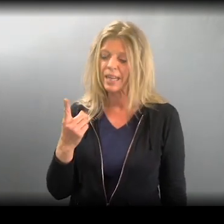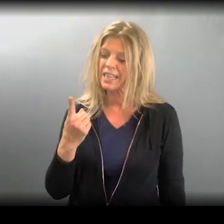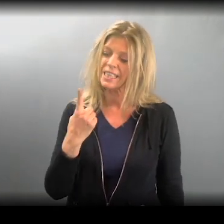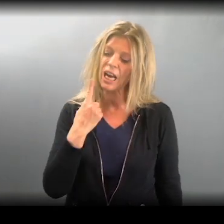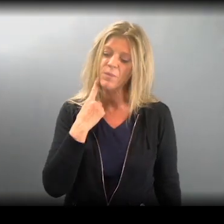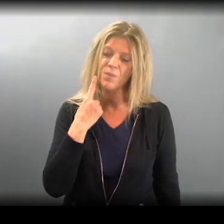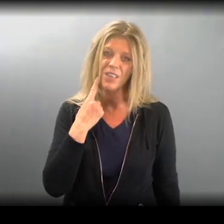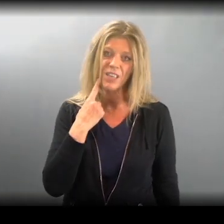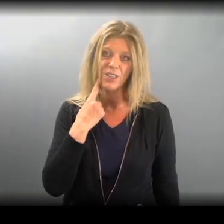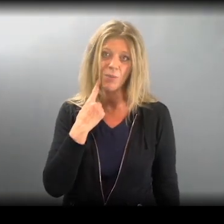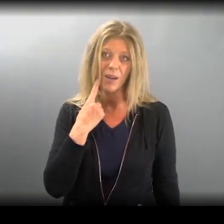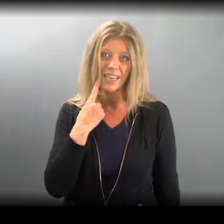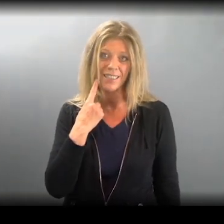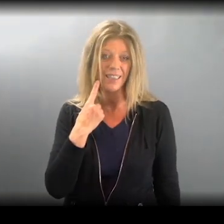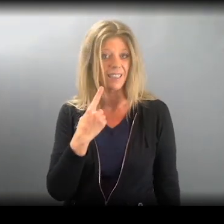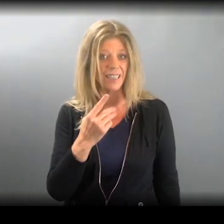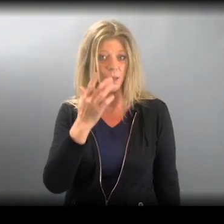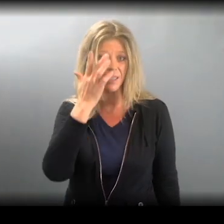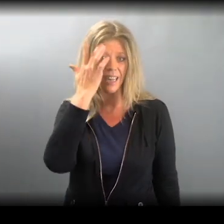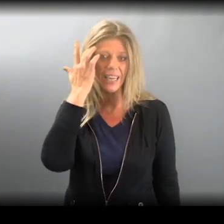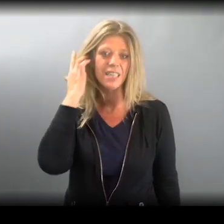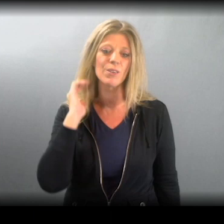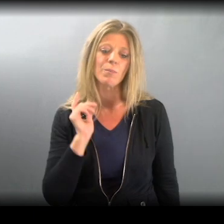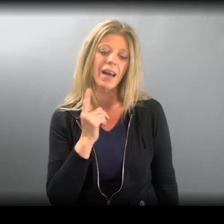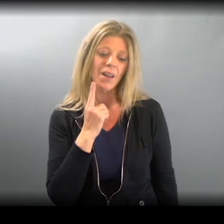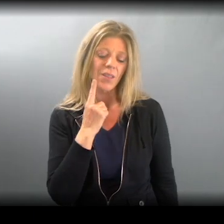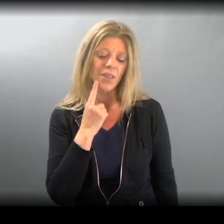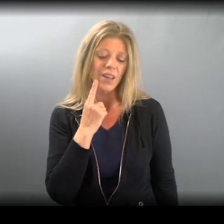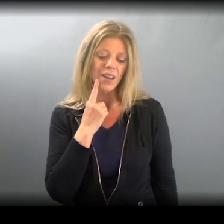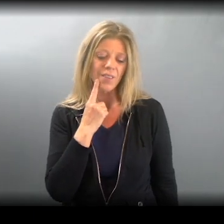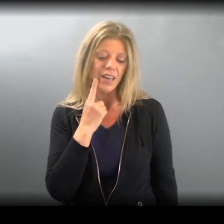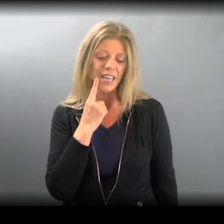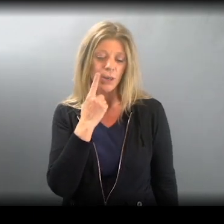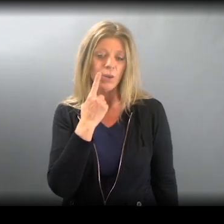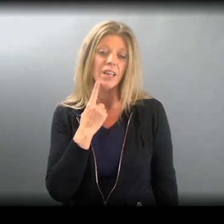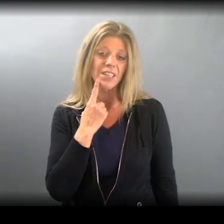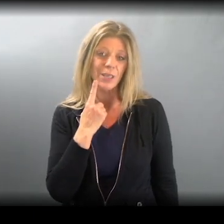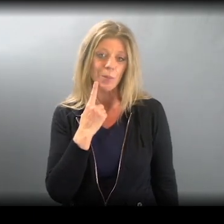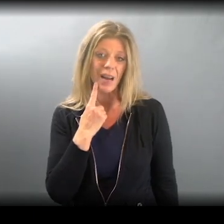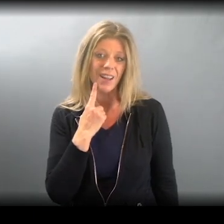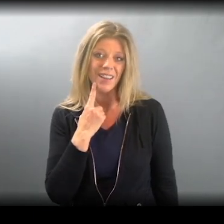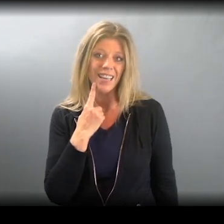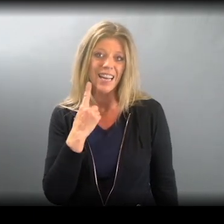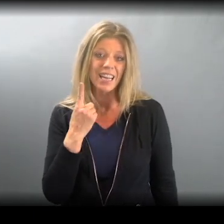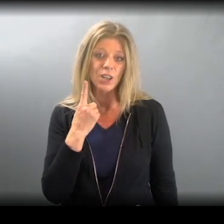Tap your finger twice on the same side of your mouth right here, well under your mouth.